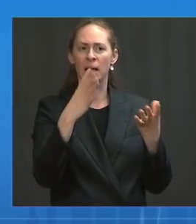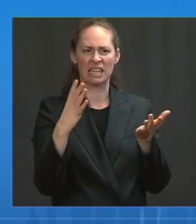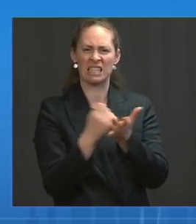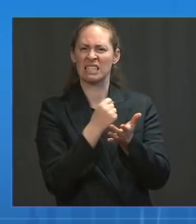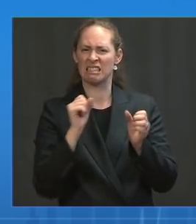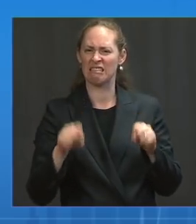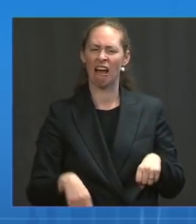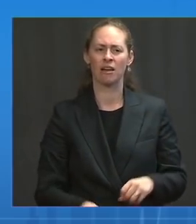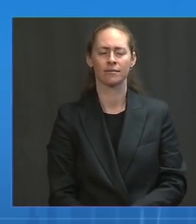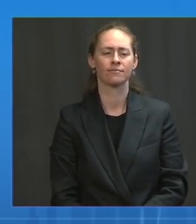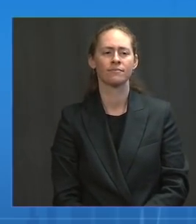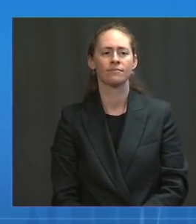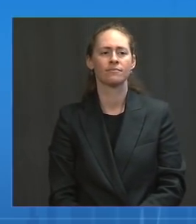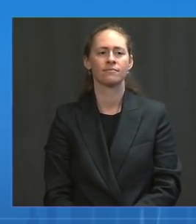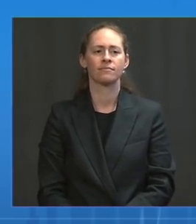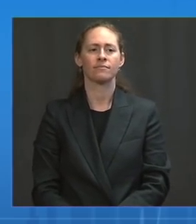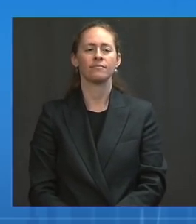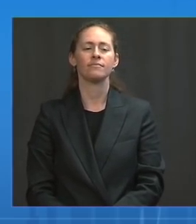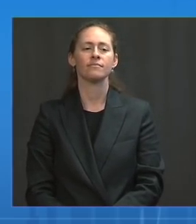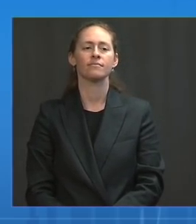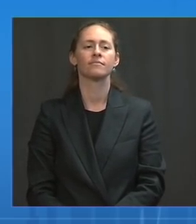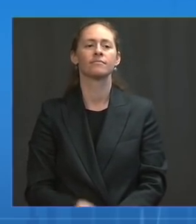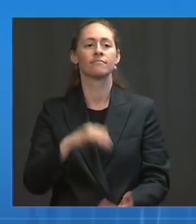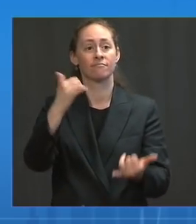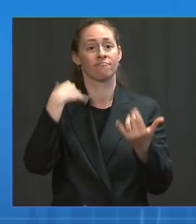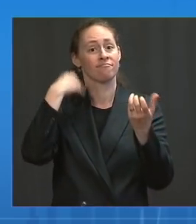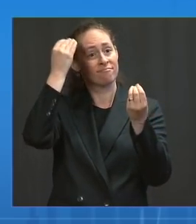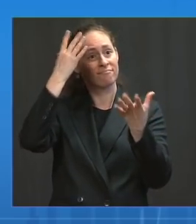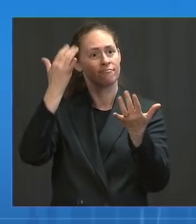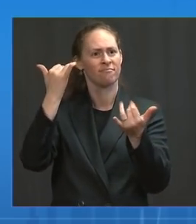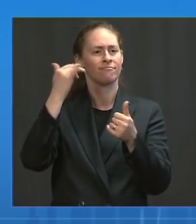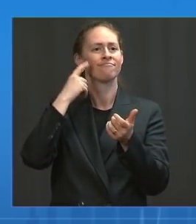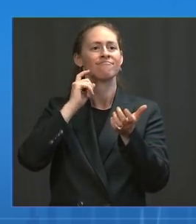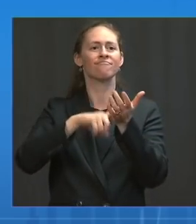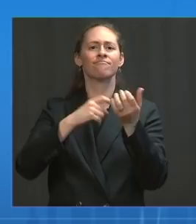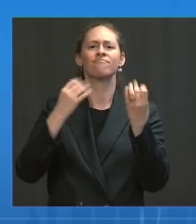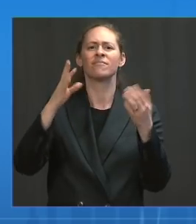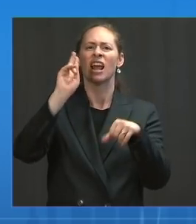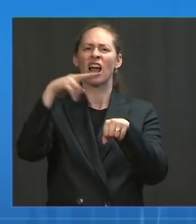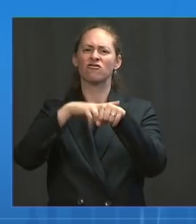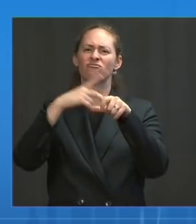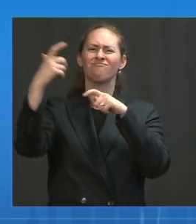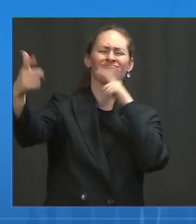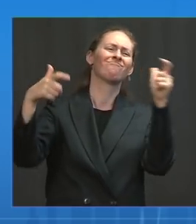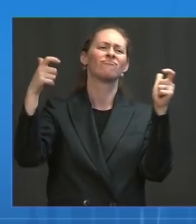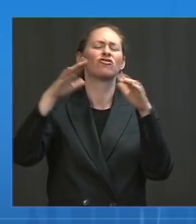that four of the nation's largest childcare providers that's Bright Horizons, KinderCare, Learning Care Group,